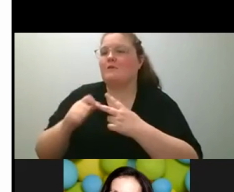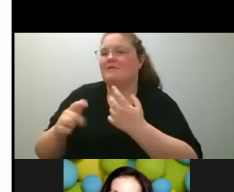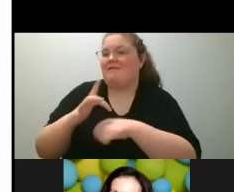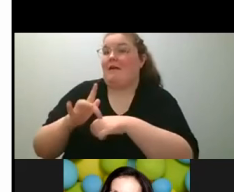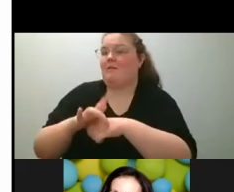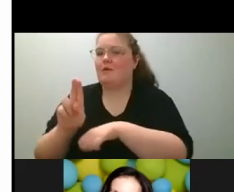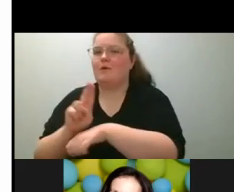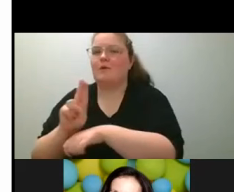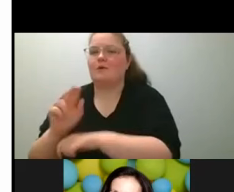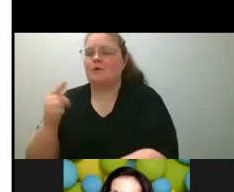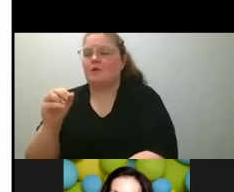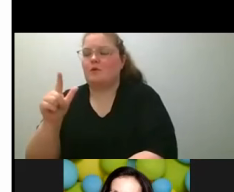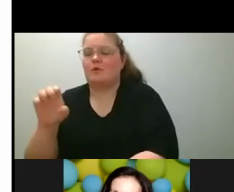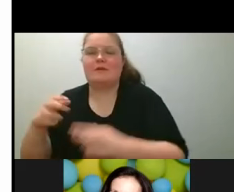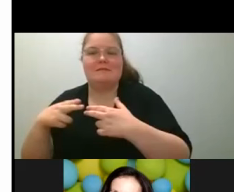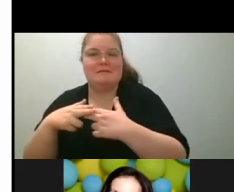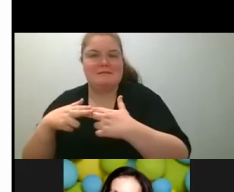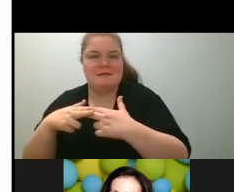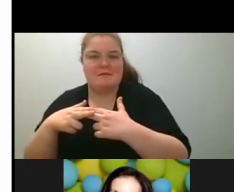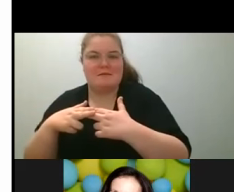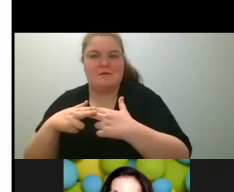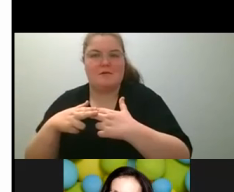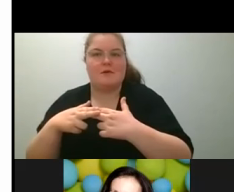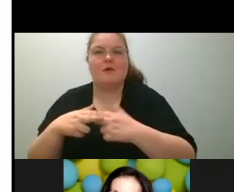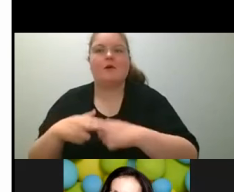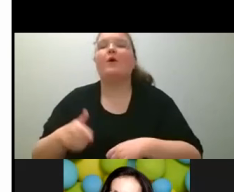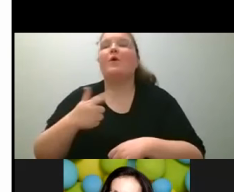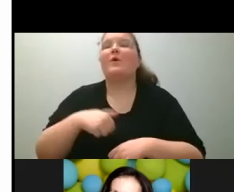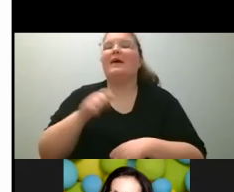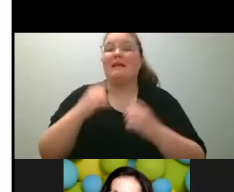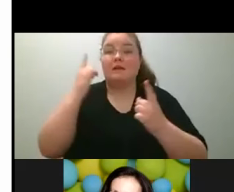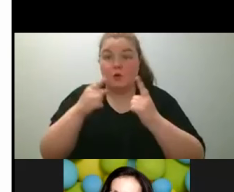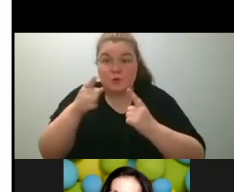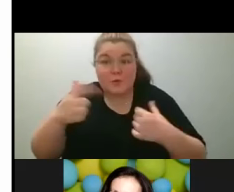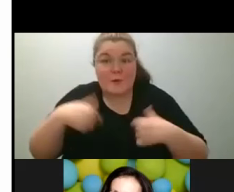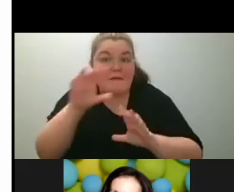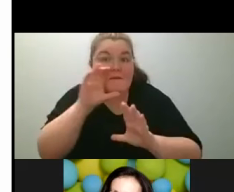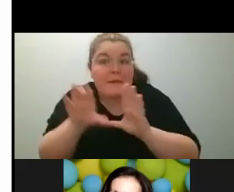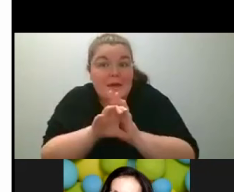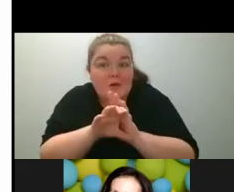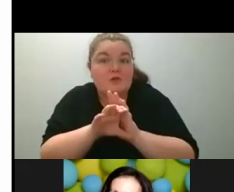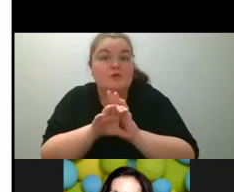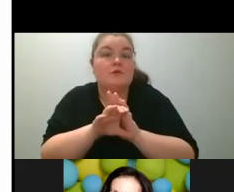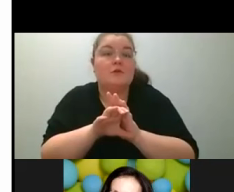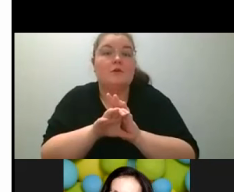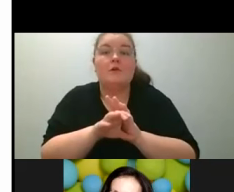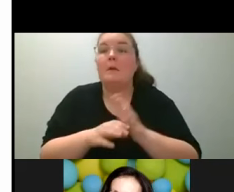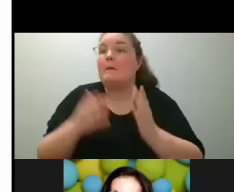We want to consider documents also, are there images? Images of tables that might need to be recreated,